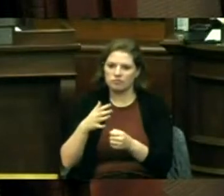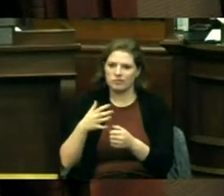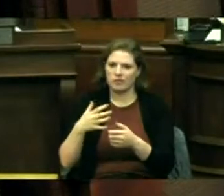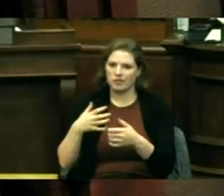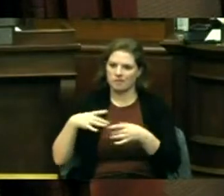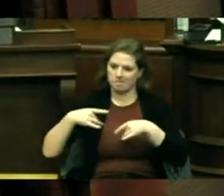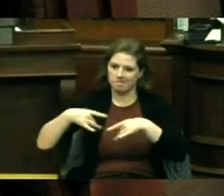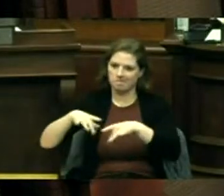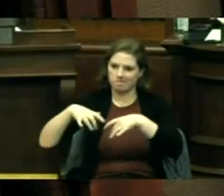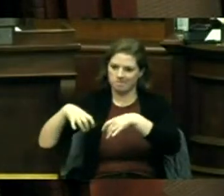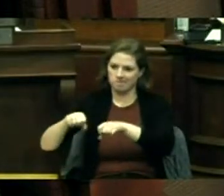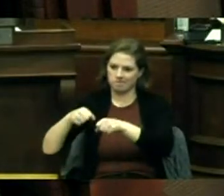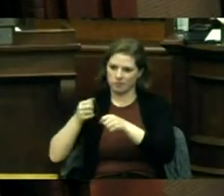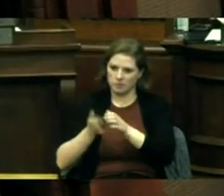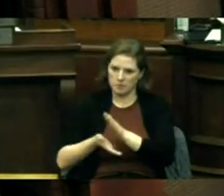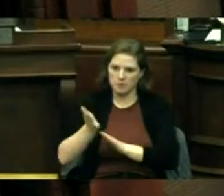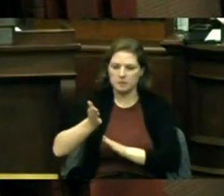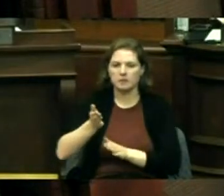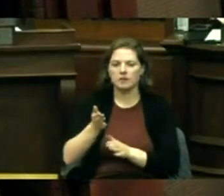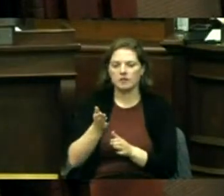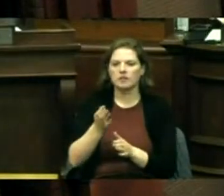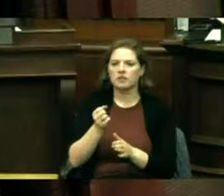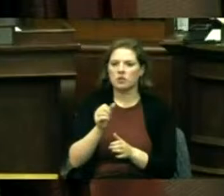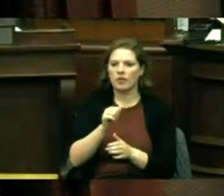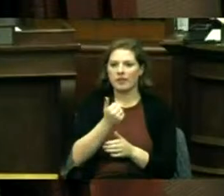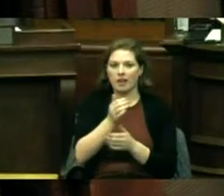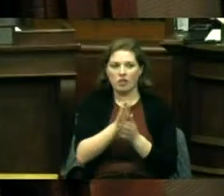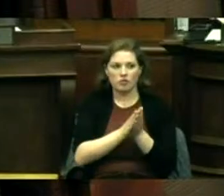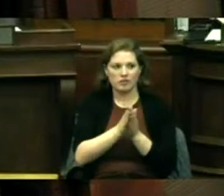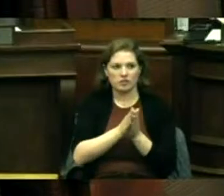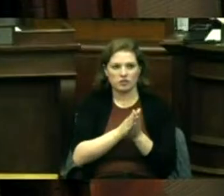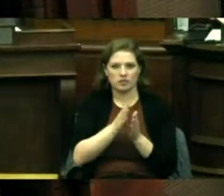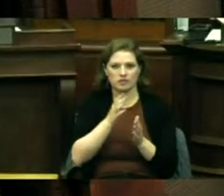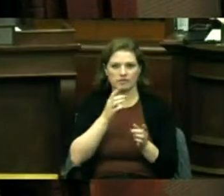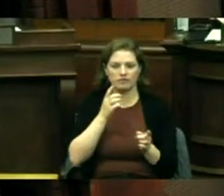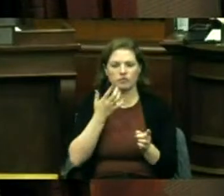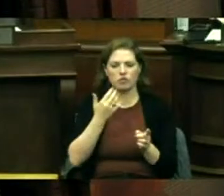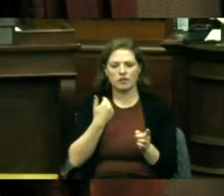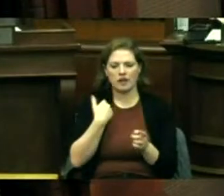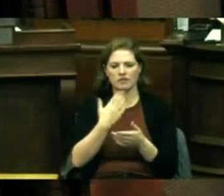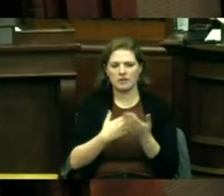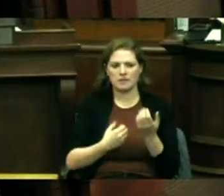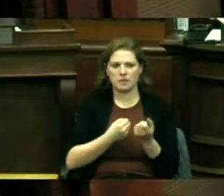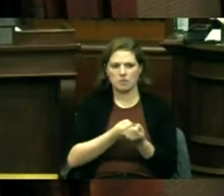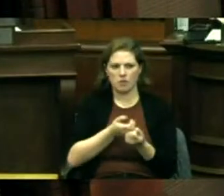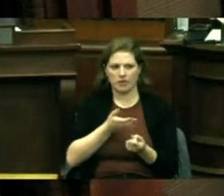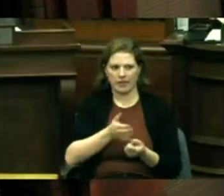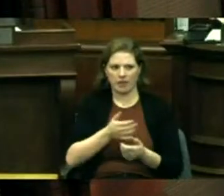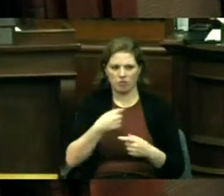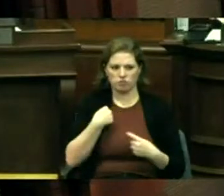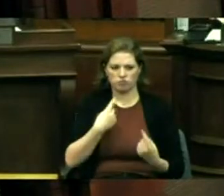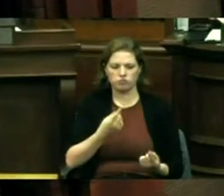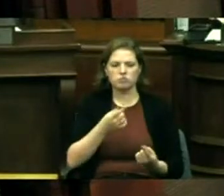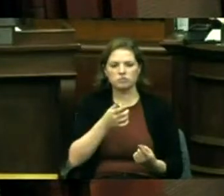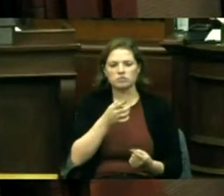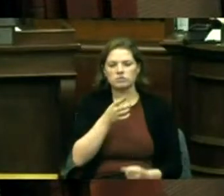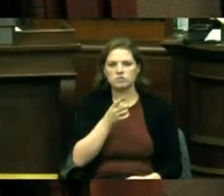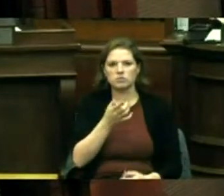that the folks at Carter Street have really taken it and run with it for the other